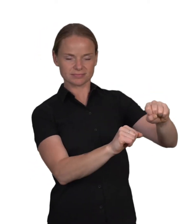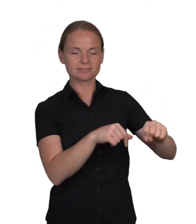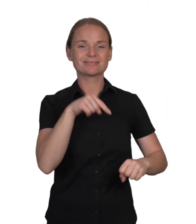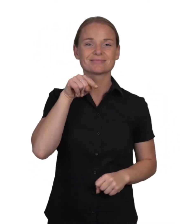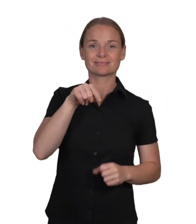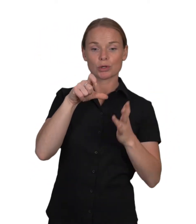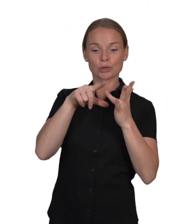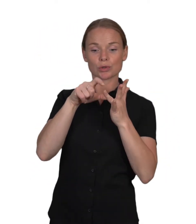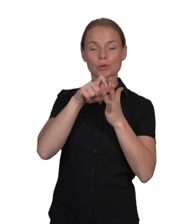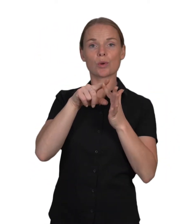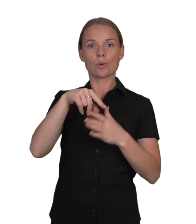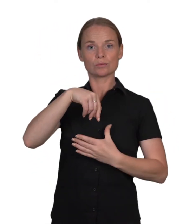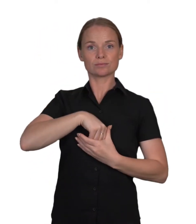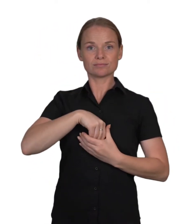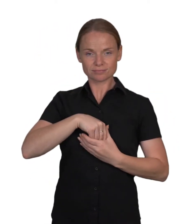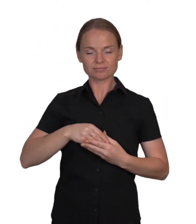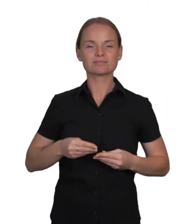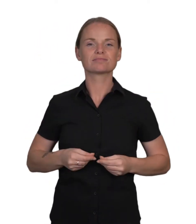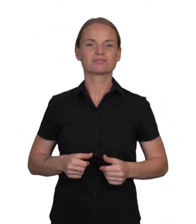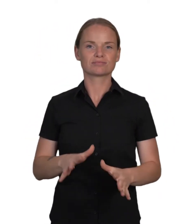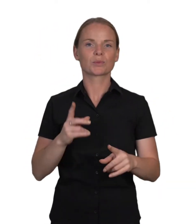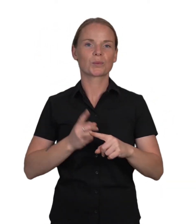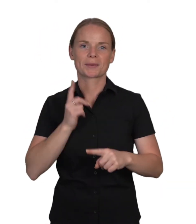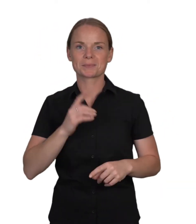The body breaks down the genetic code quickly.